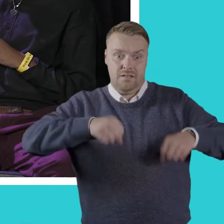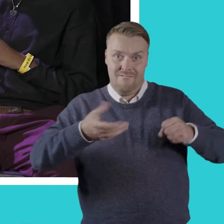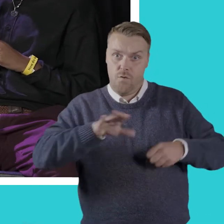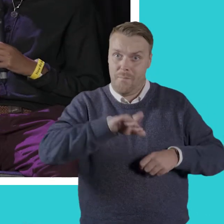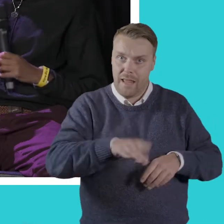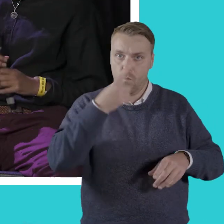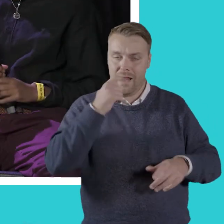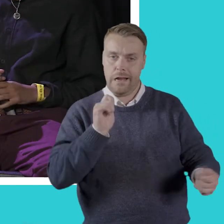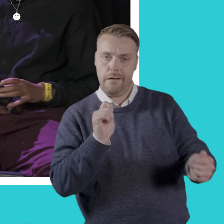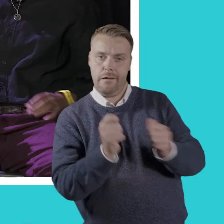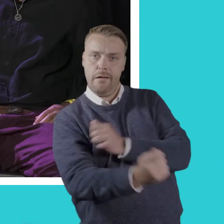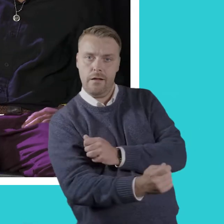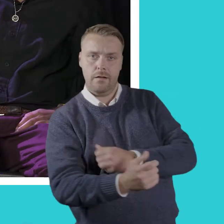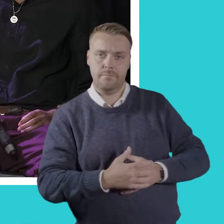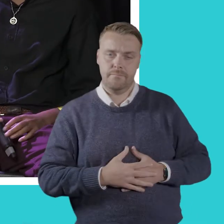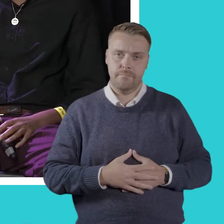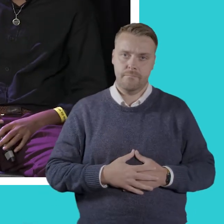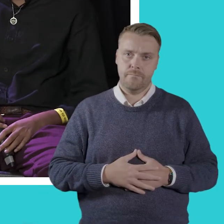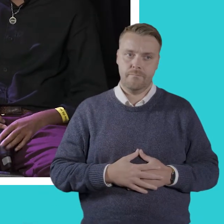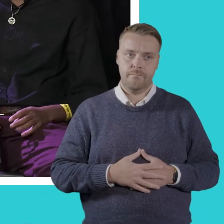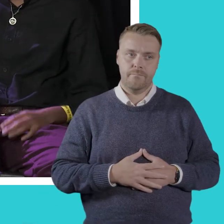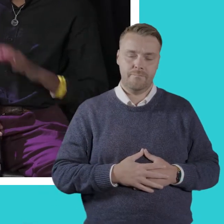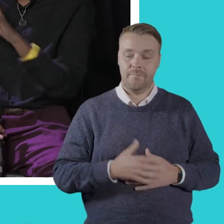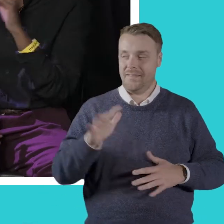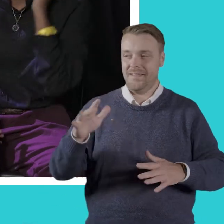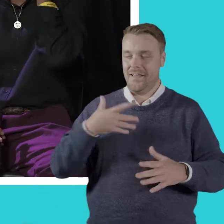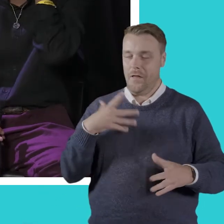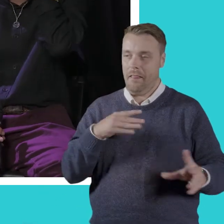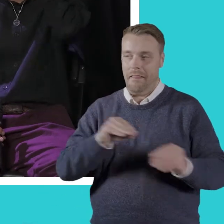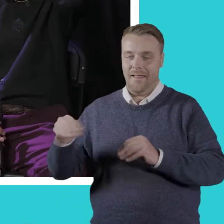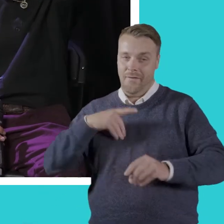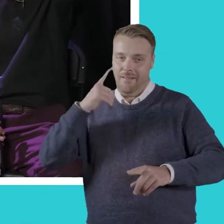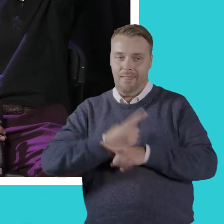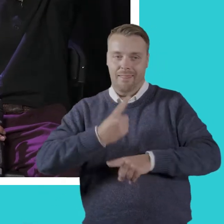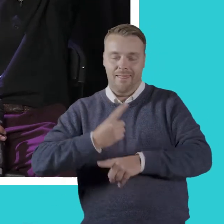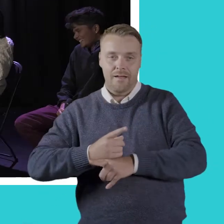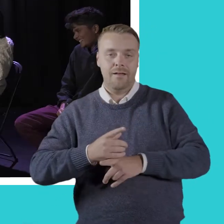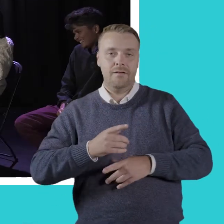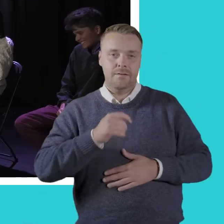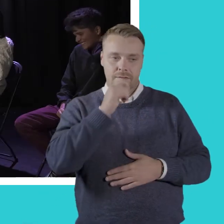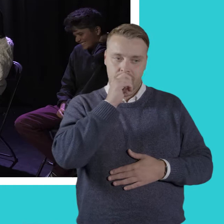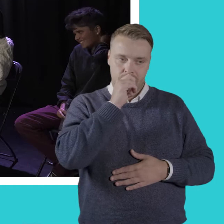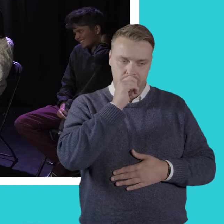Yeah you know totally I'm gonna I feel like we could be talking about this I didn't know I'm gonna move. I mean Kelsea did you want to jump in there and say anything?